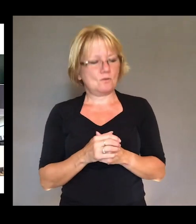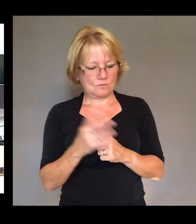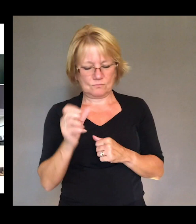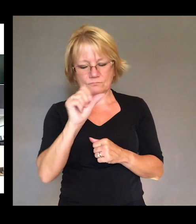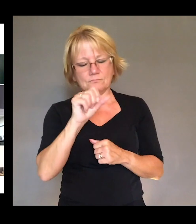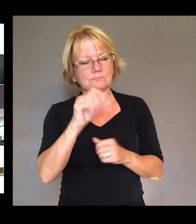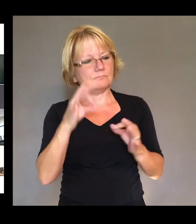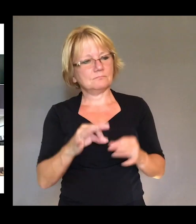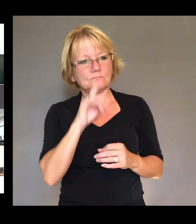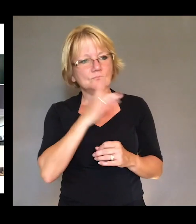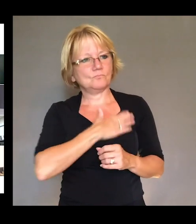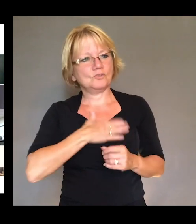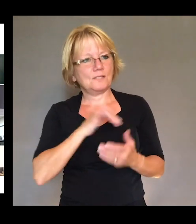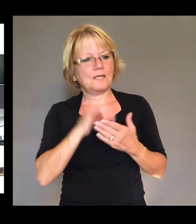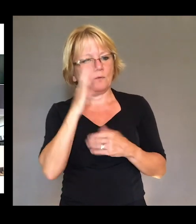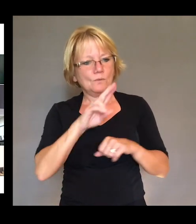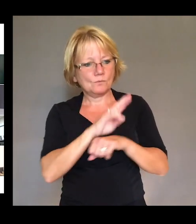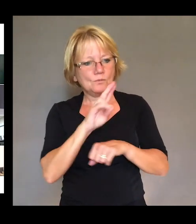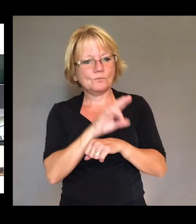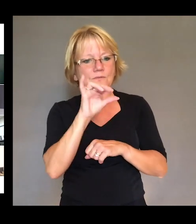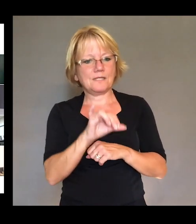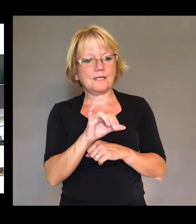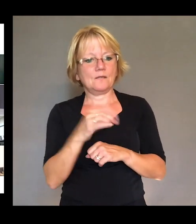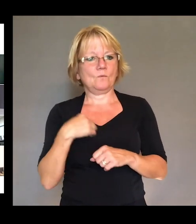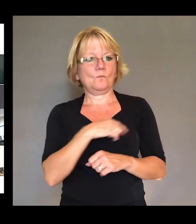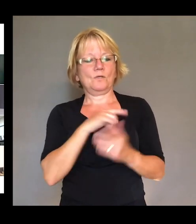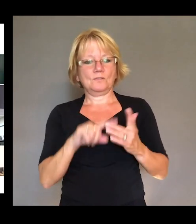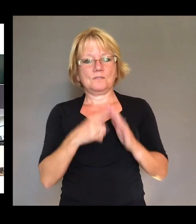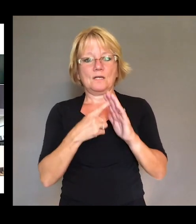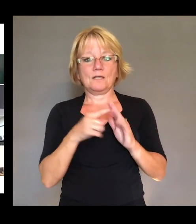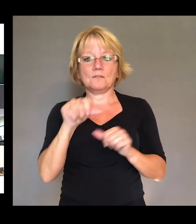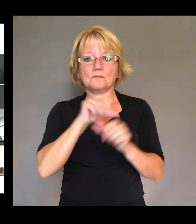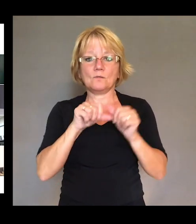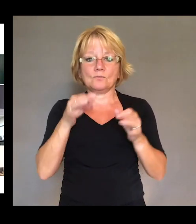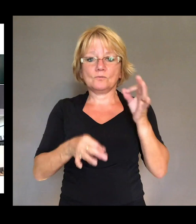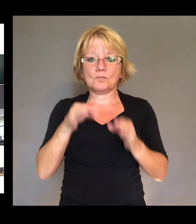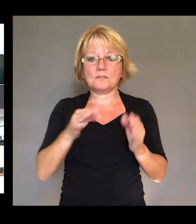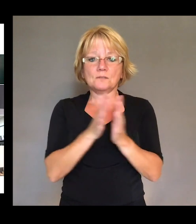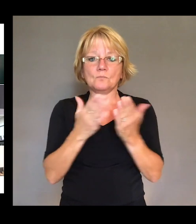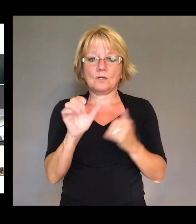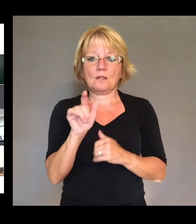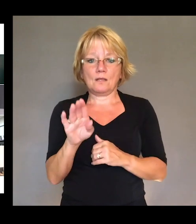Yeah, no, absolutely. I know we appreciate it where we're going to use it as we're starting a social justice book club